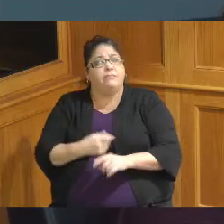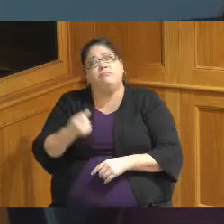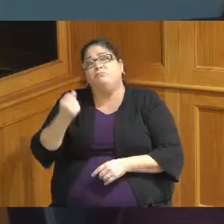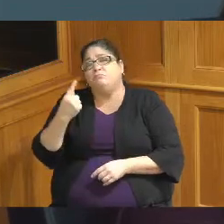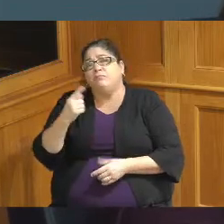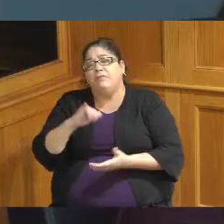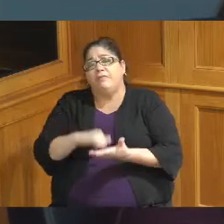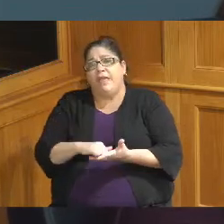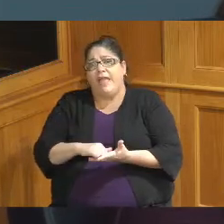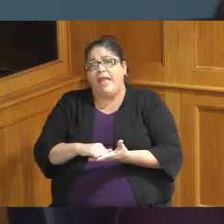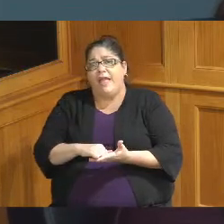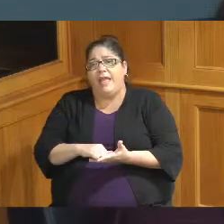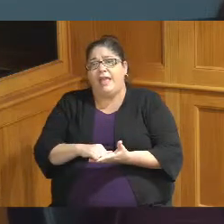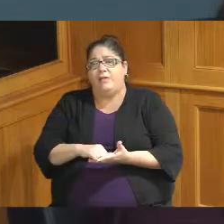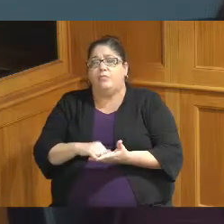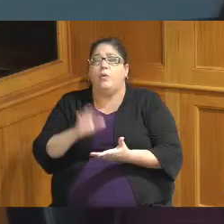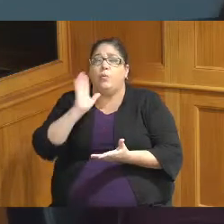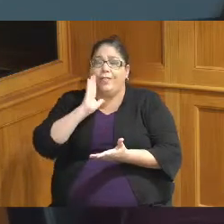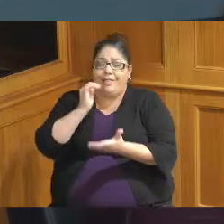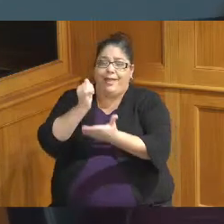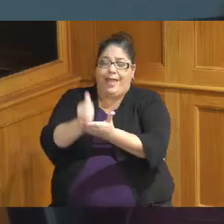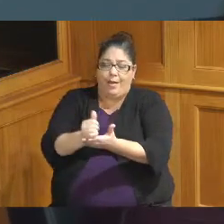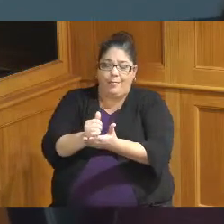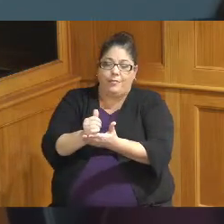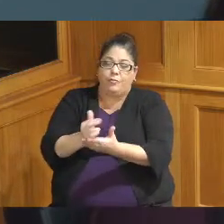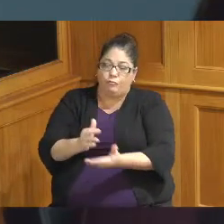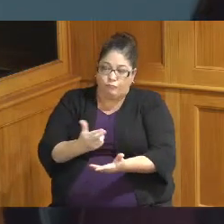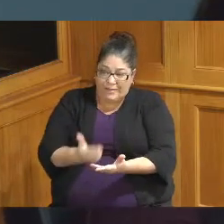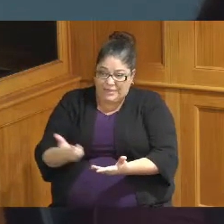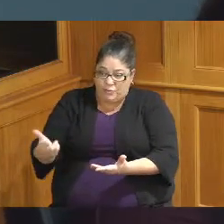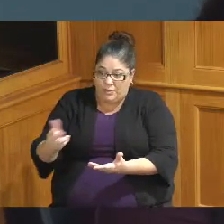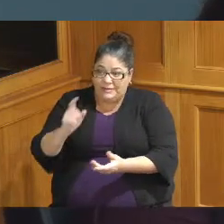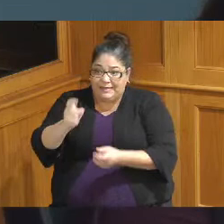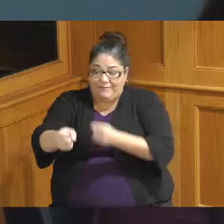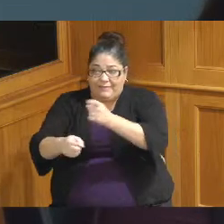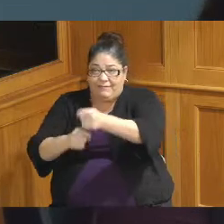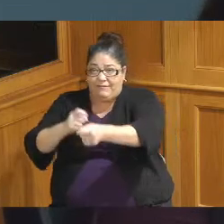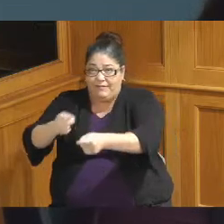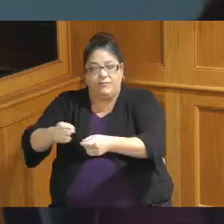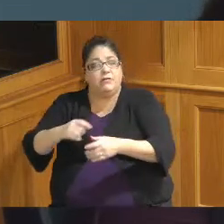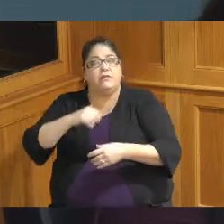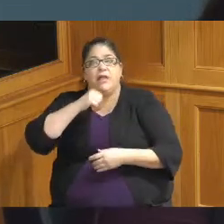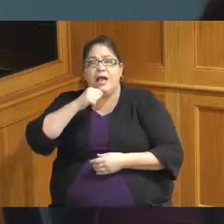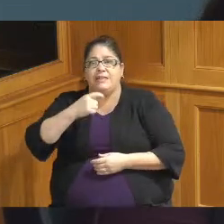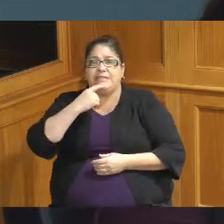further them or direct them to other resources and then in no way am I not compassionate as